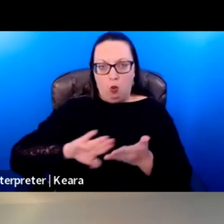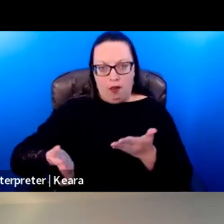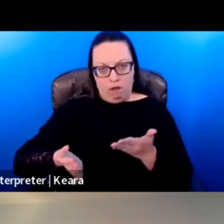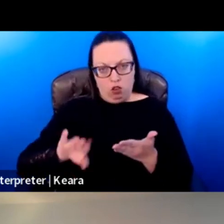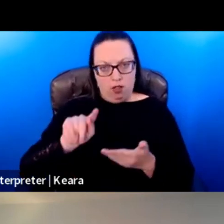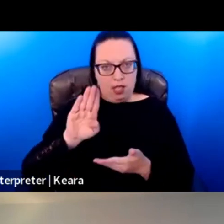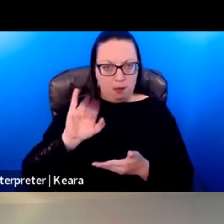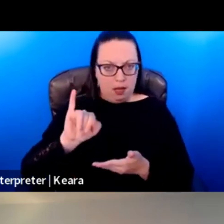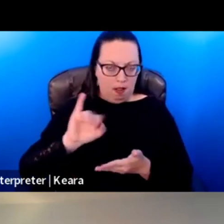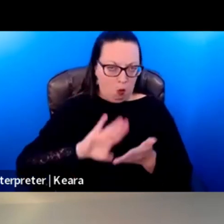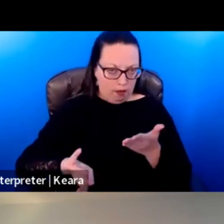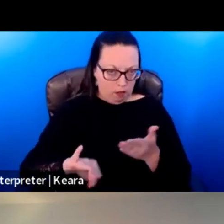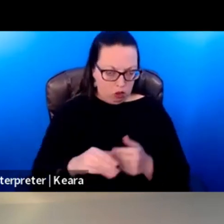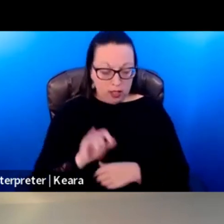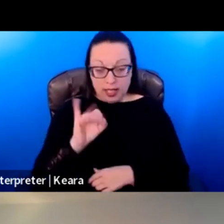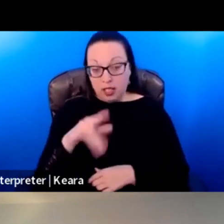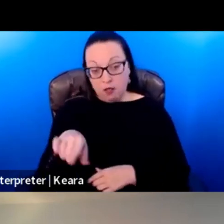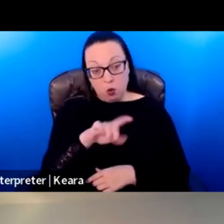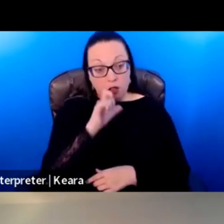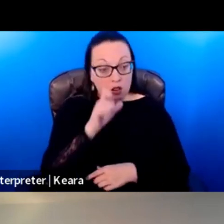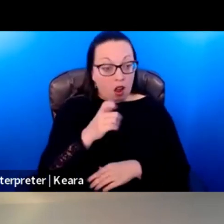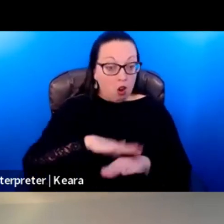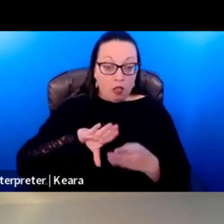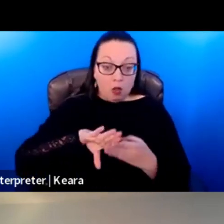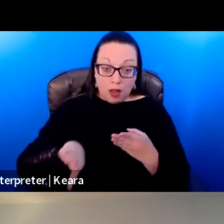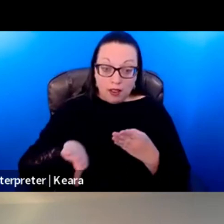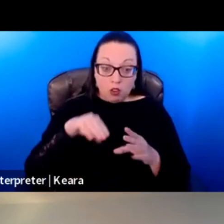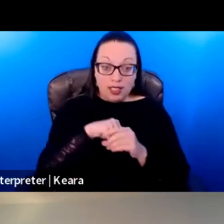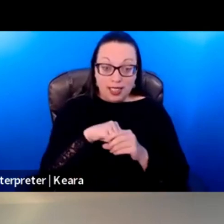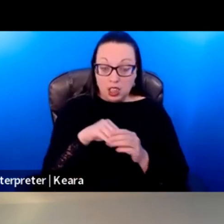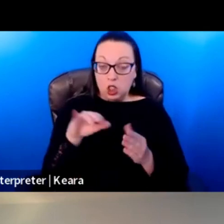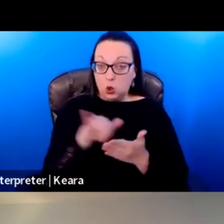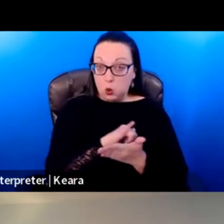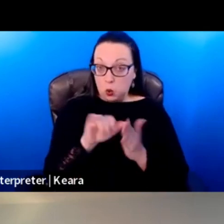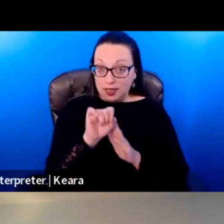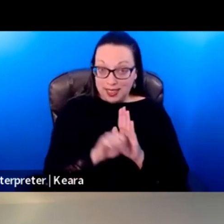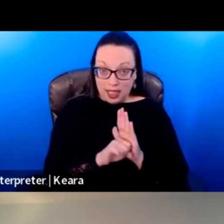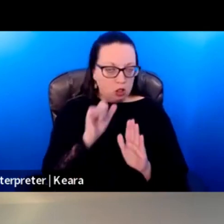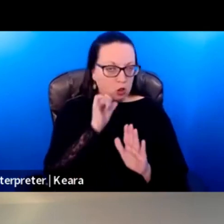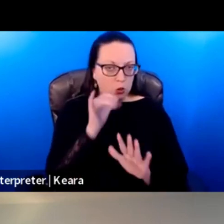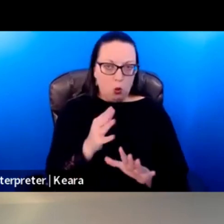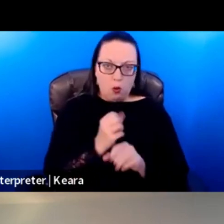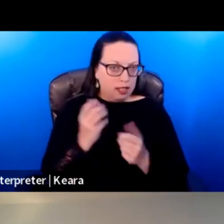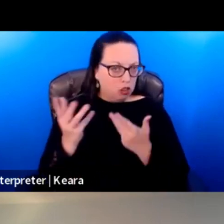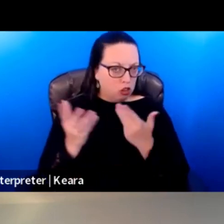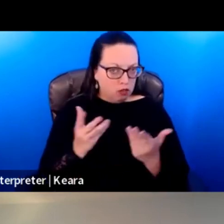York State. If you're not on a waiver in New York State, you don't receive services. And that's another reason why peer supports are necessary because